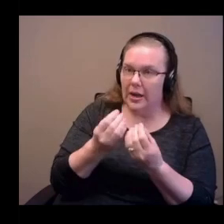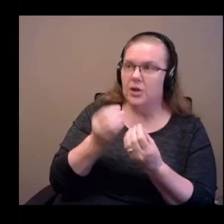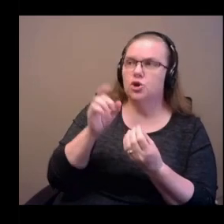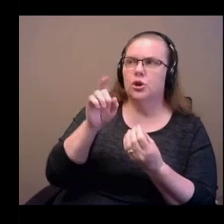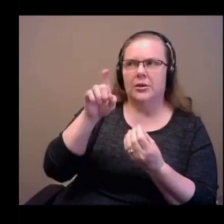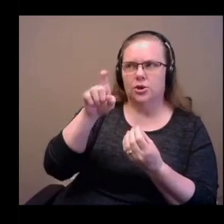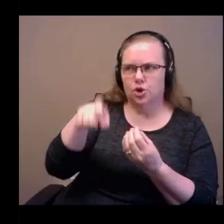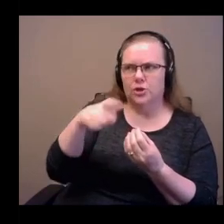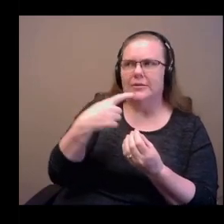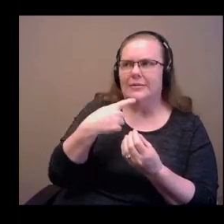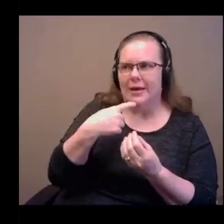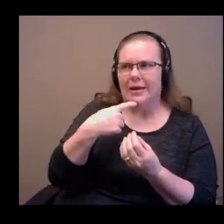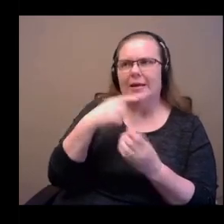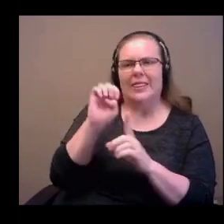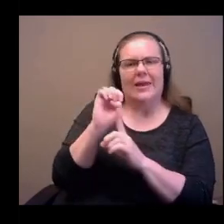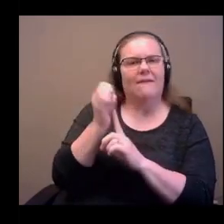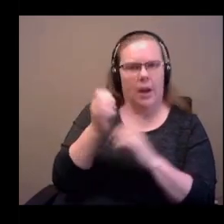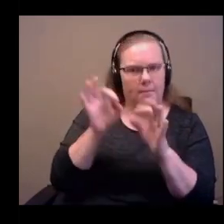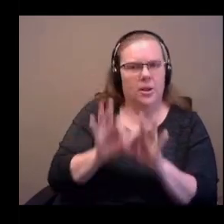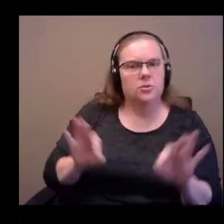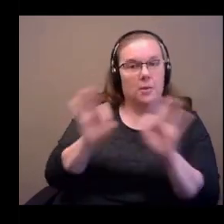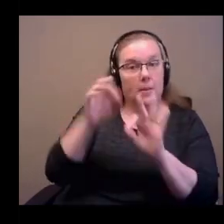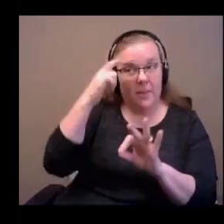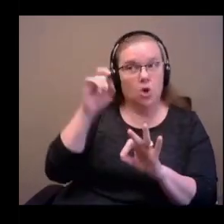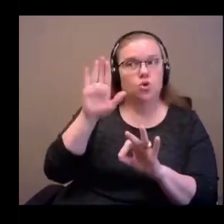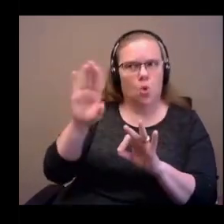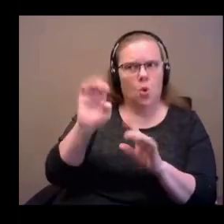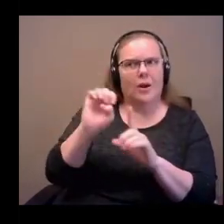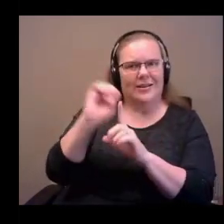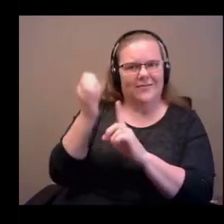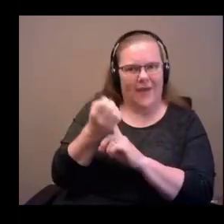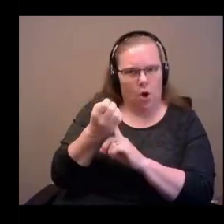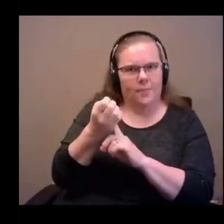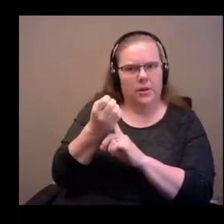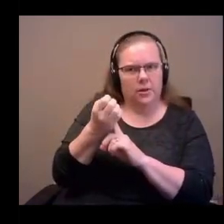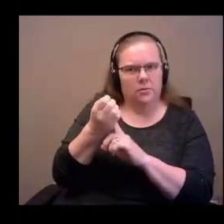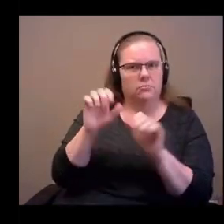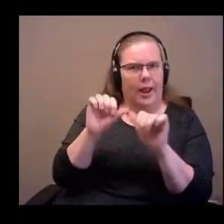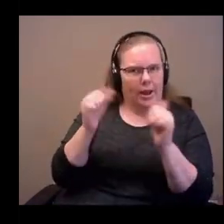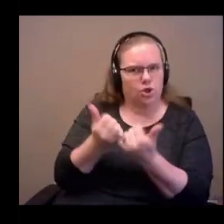right? No organization says, ‘Oh yes, our cause is not important. No, there was a survey of all the